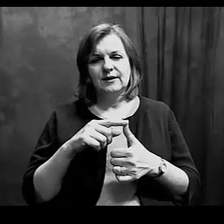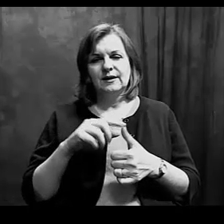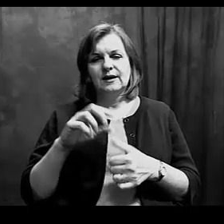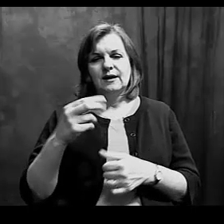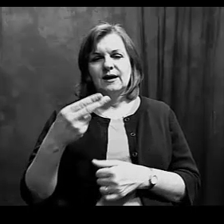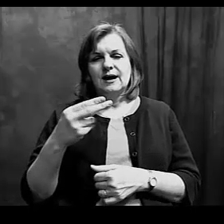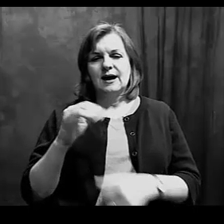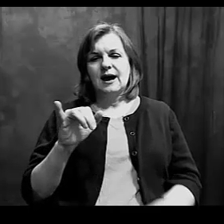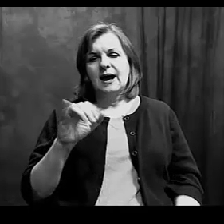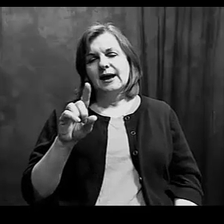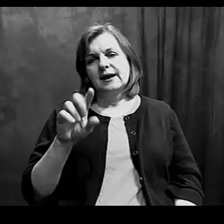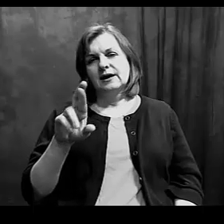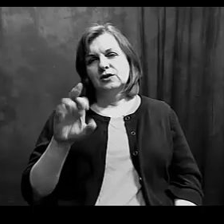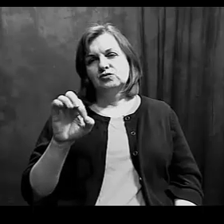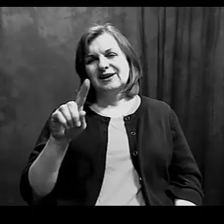at least vaguely familiar with